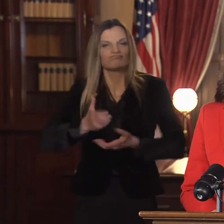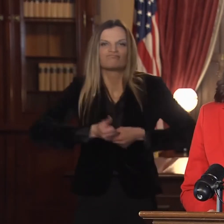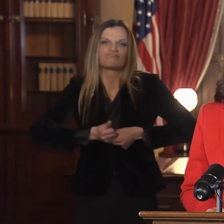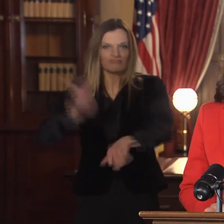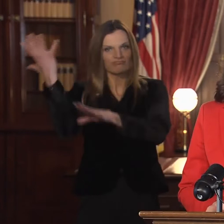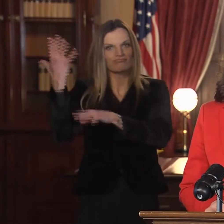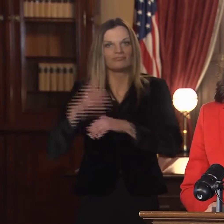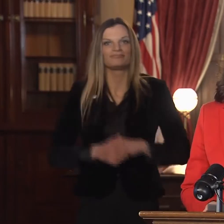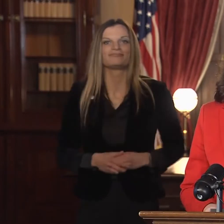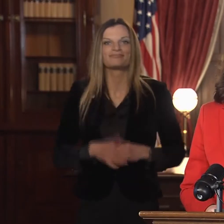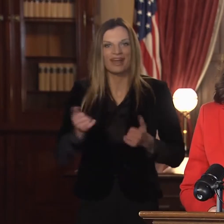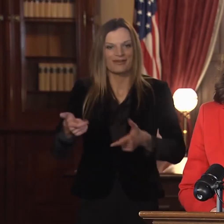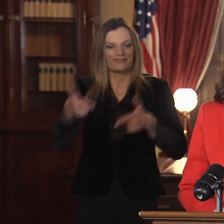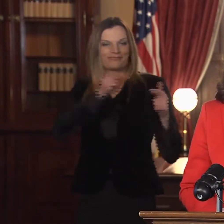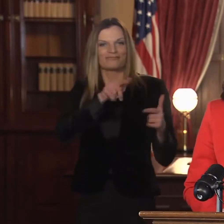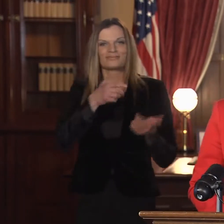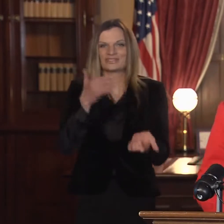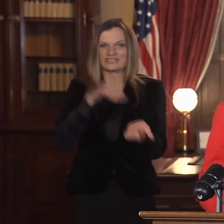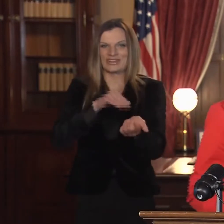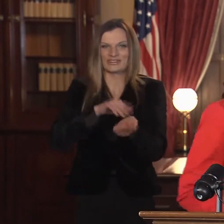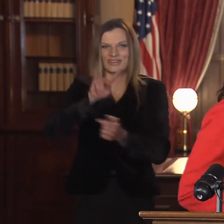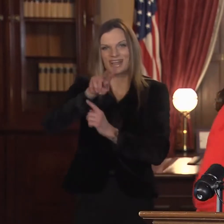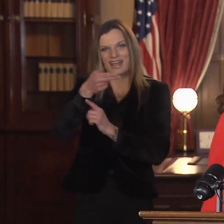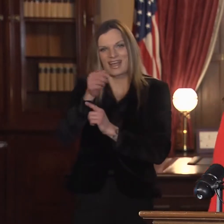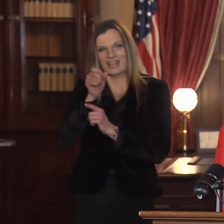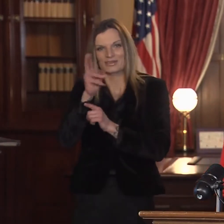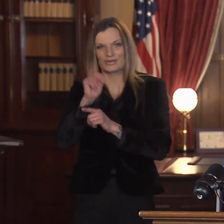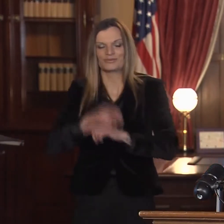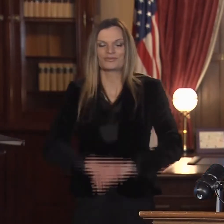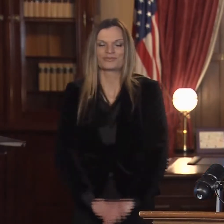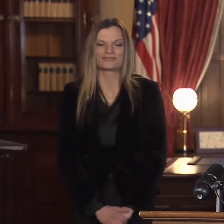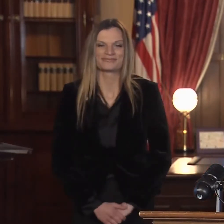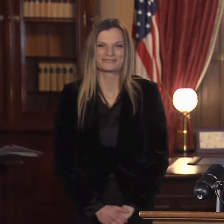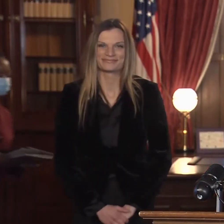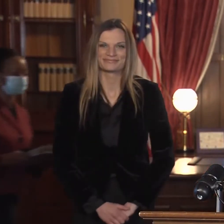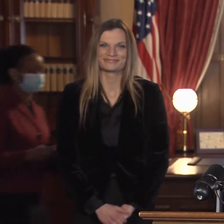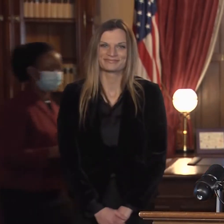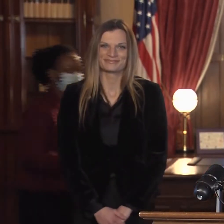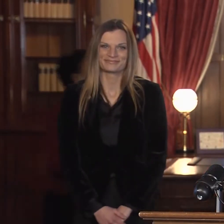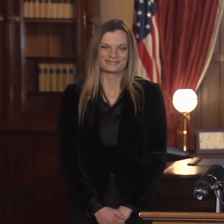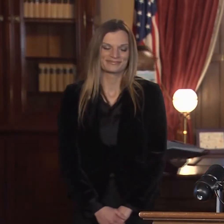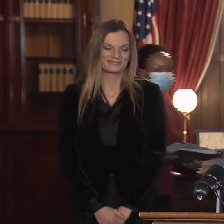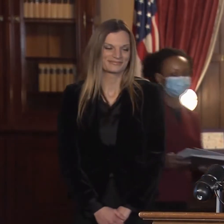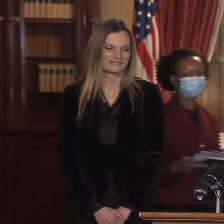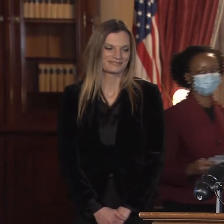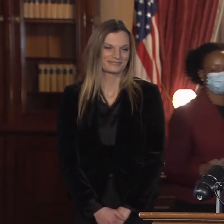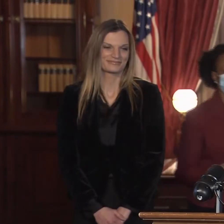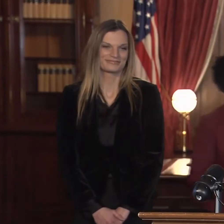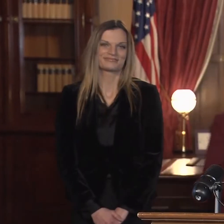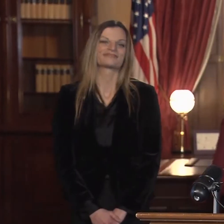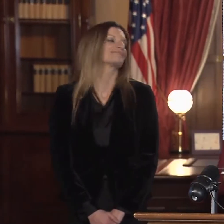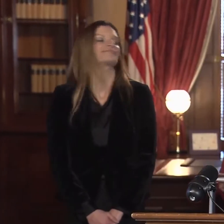AND GRACE. LET'S ERADICATE COVID-19 ONCE AND FOR ALL. WITH THAT, I'LL BE TURNING IT